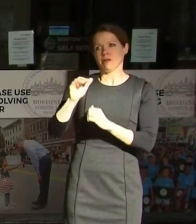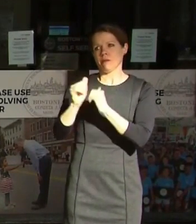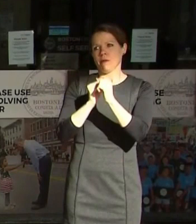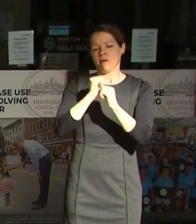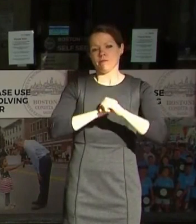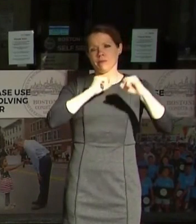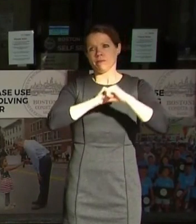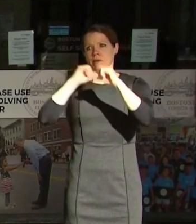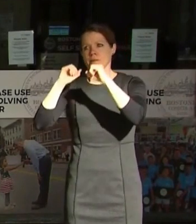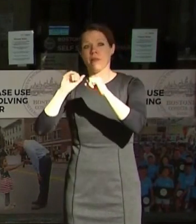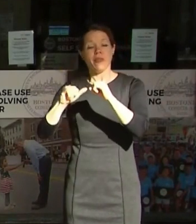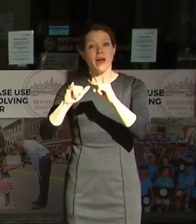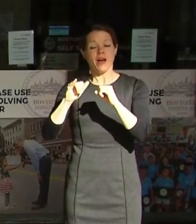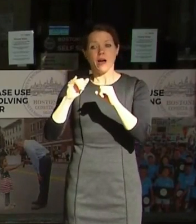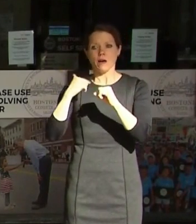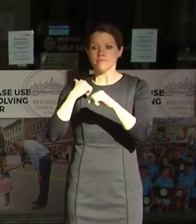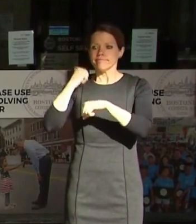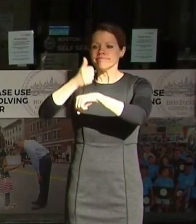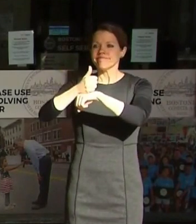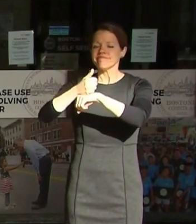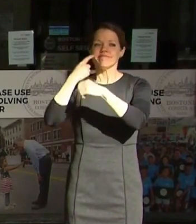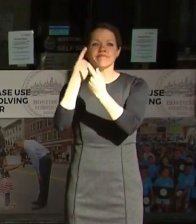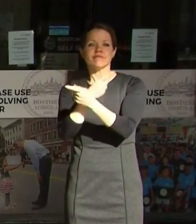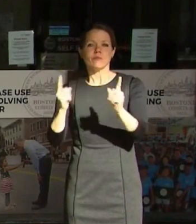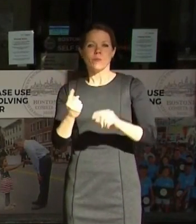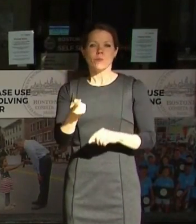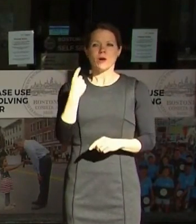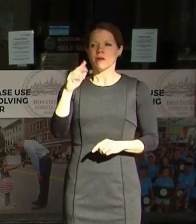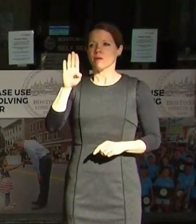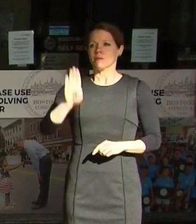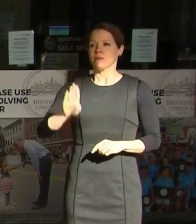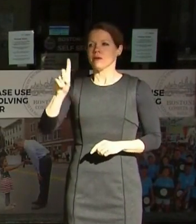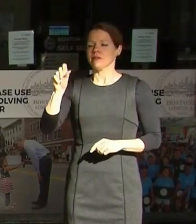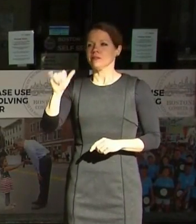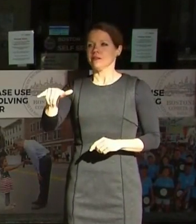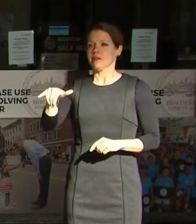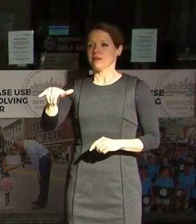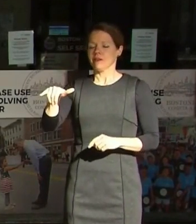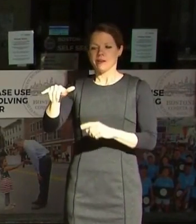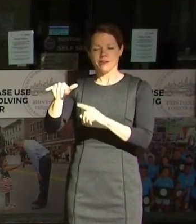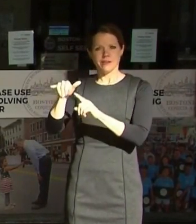MARATHON. WE NAMED IT ONE BOSTON DAY.